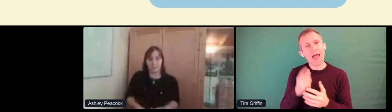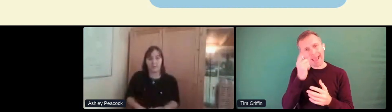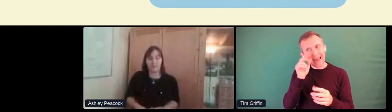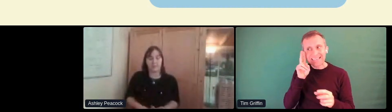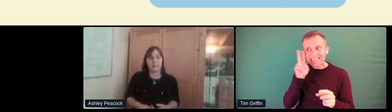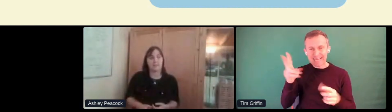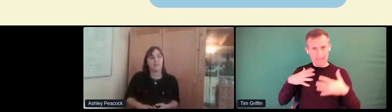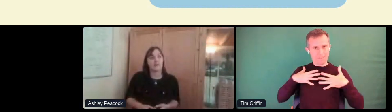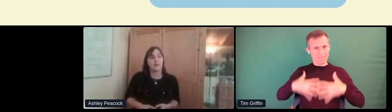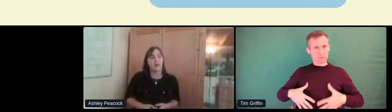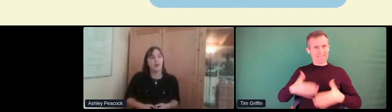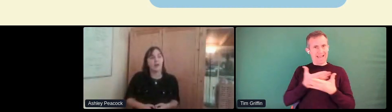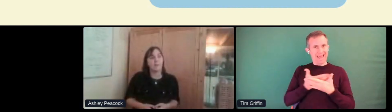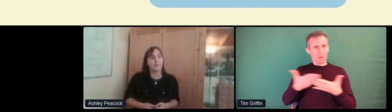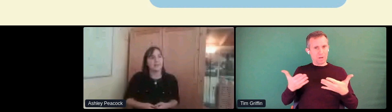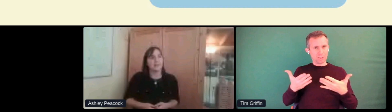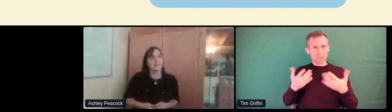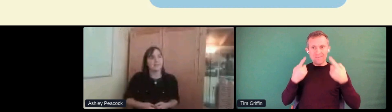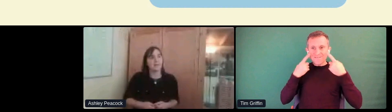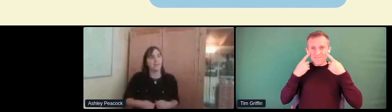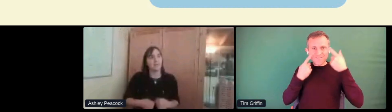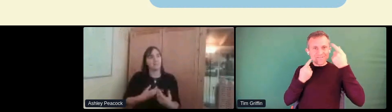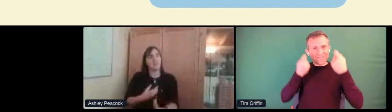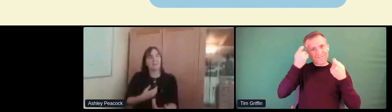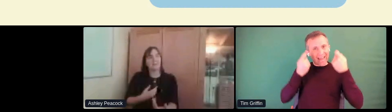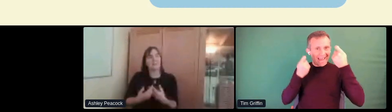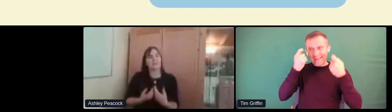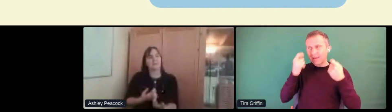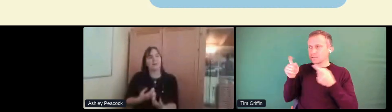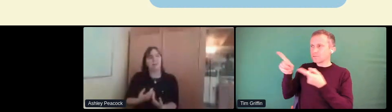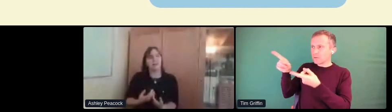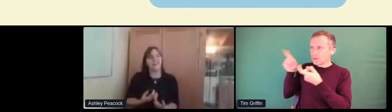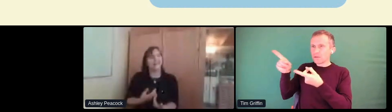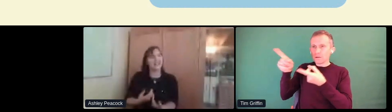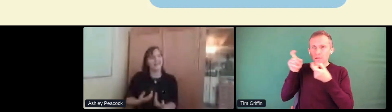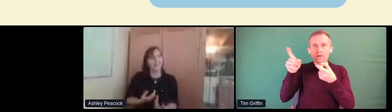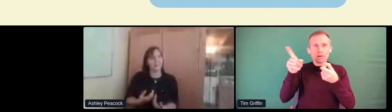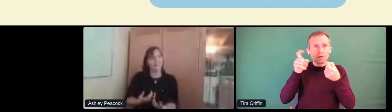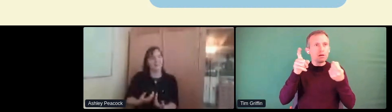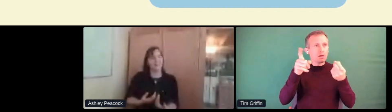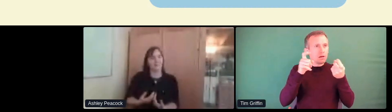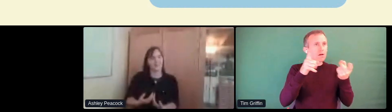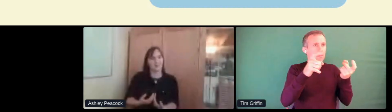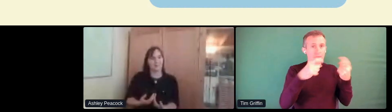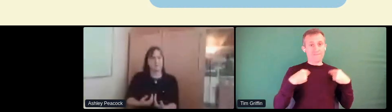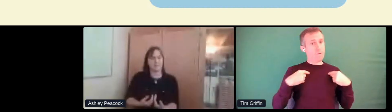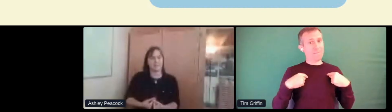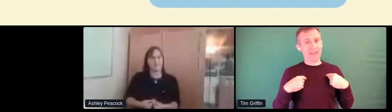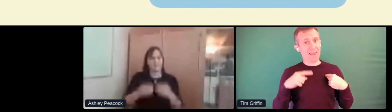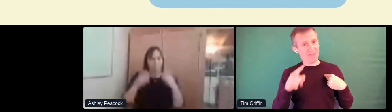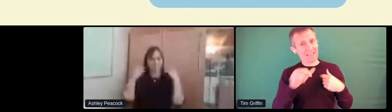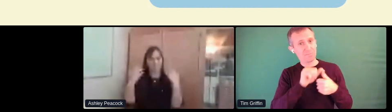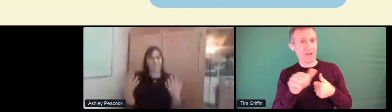expressions and things like that which for me take less spoons sometimes than being able to